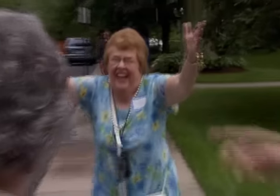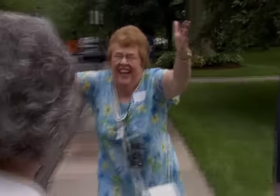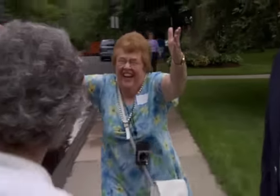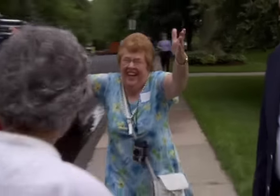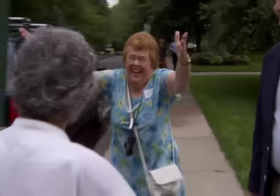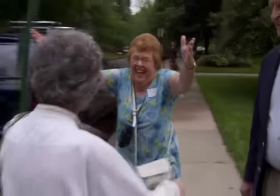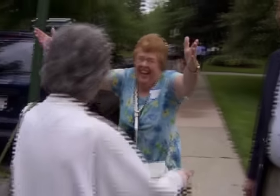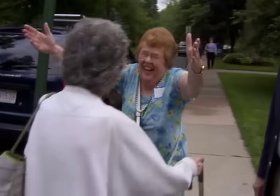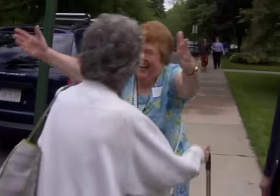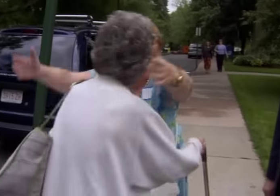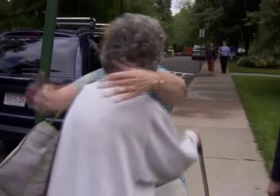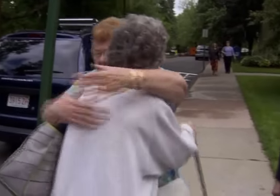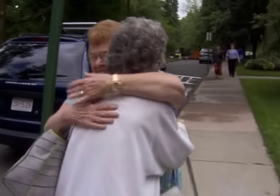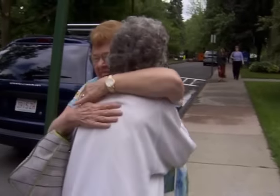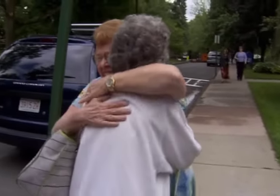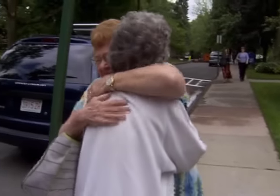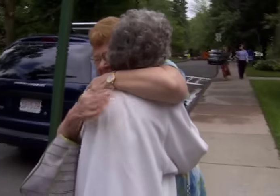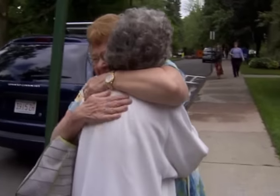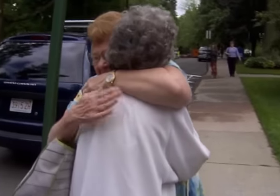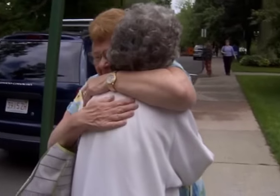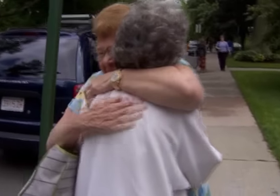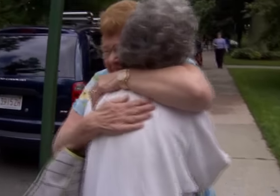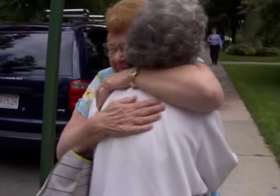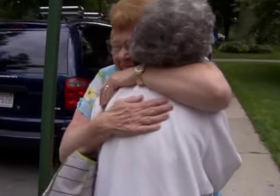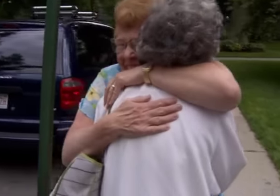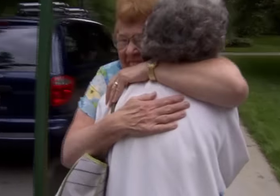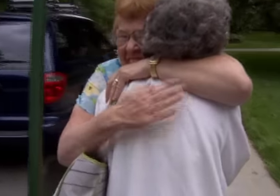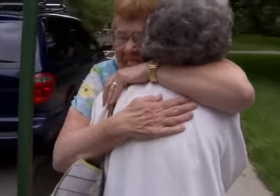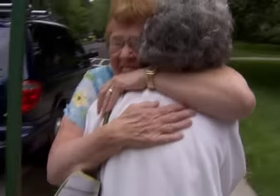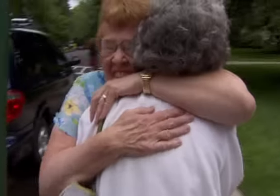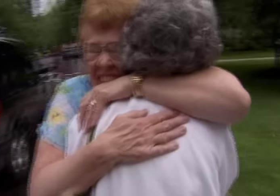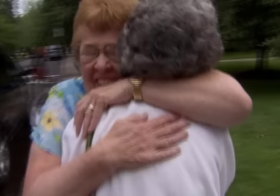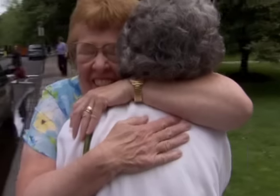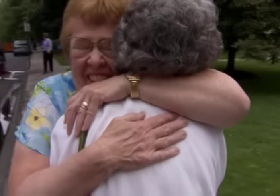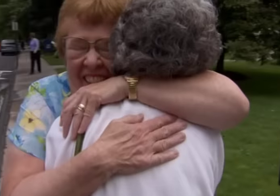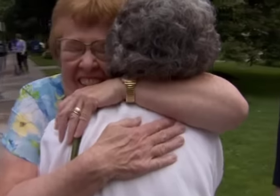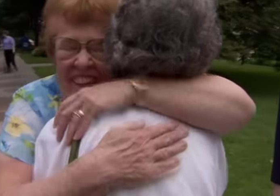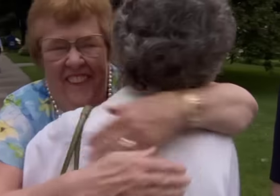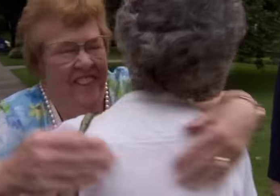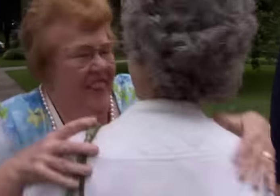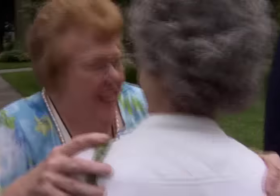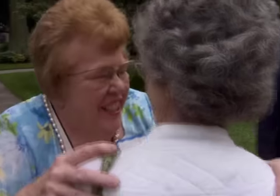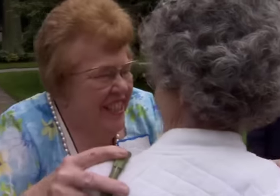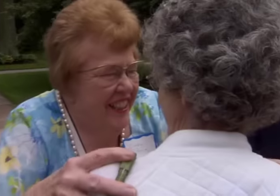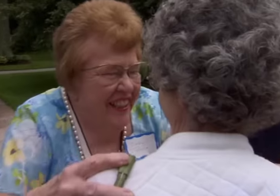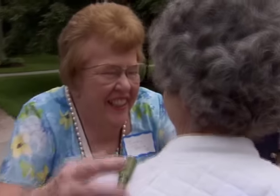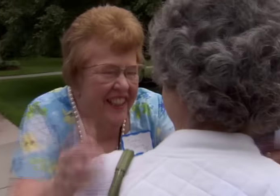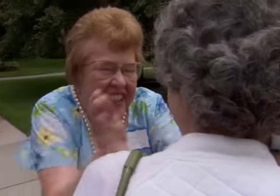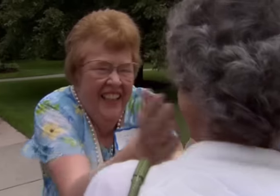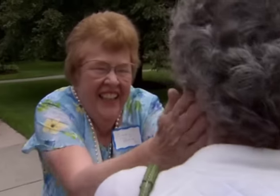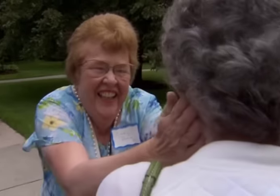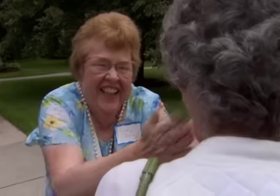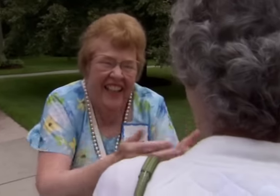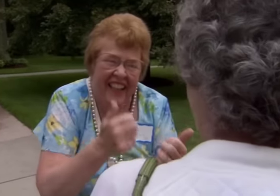Some deafness is hereditary; some is caused by illness or accident. (woman exclaiming joyfully)